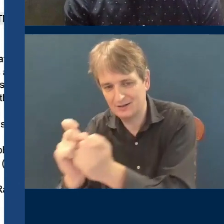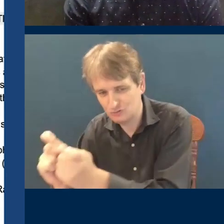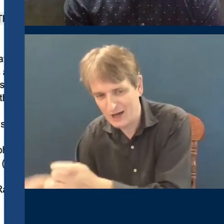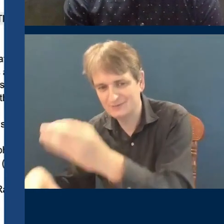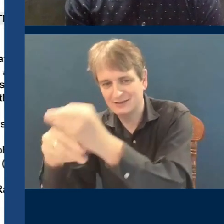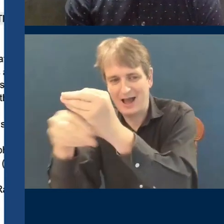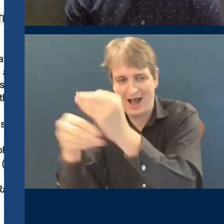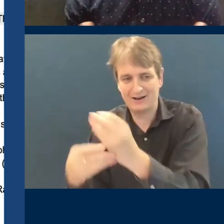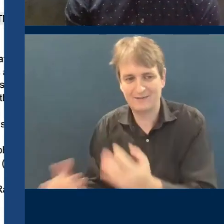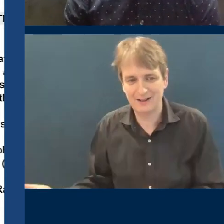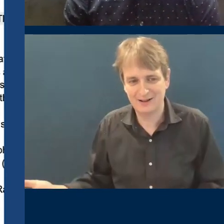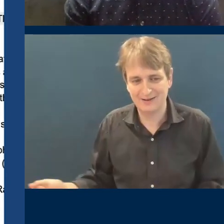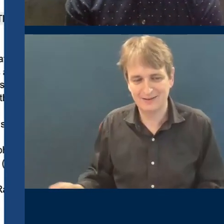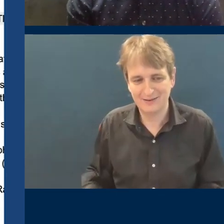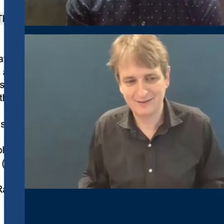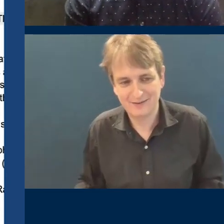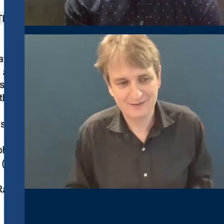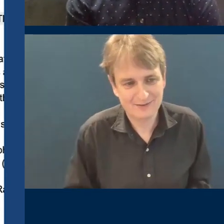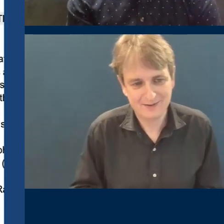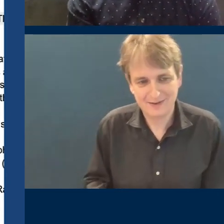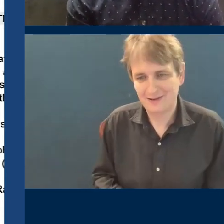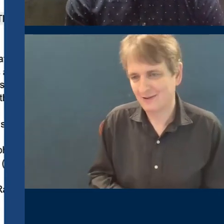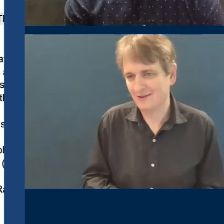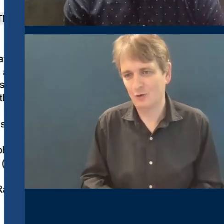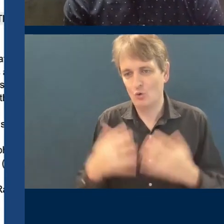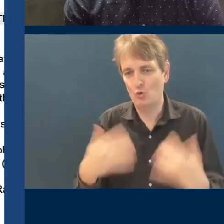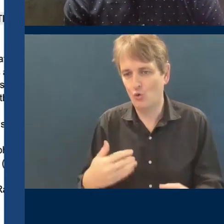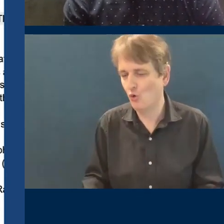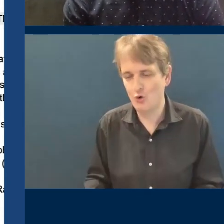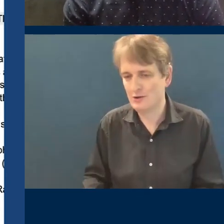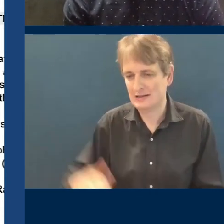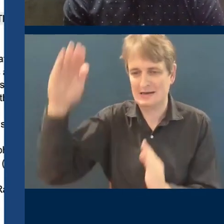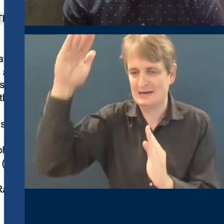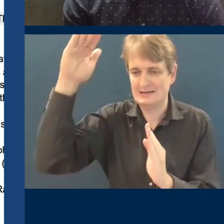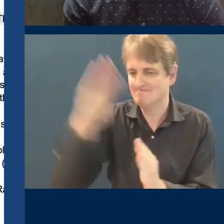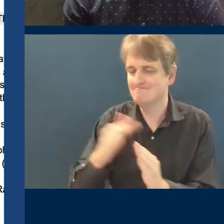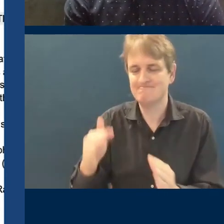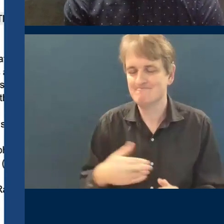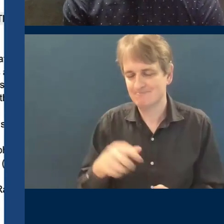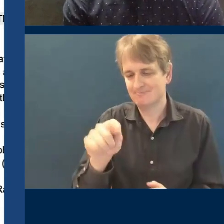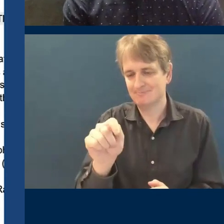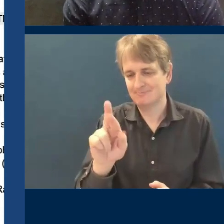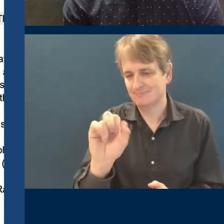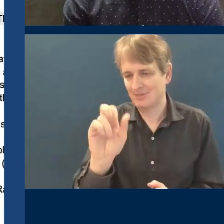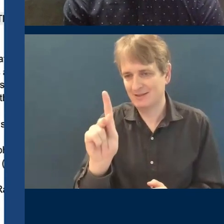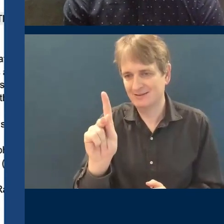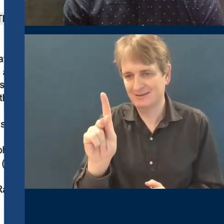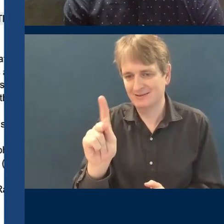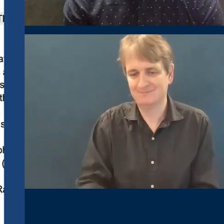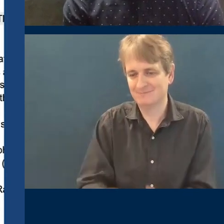and then make adjustments. Add things as we need to as we went along in the meeting, and let me tell you, it is one of the best